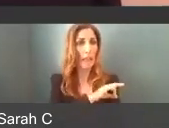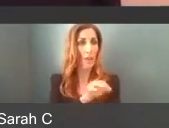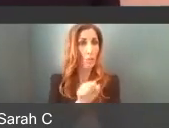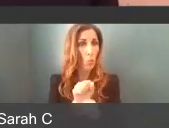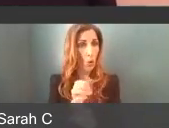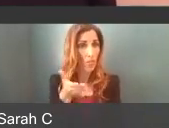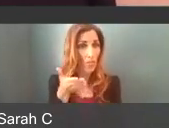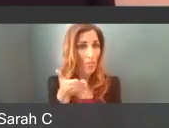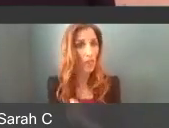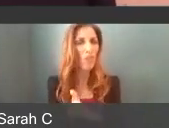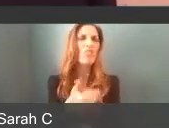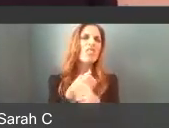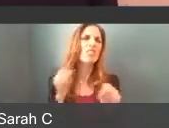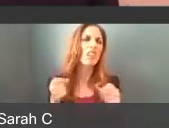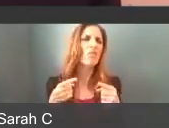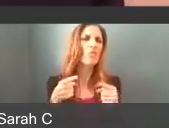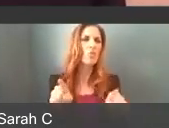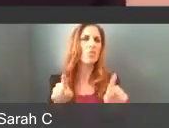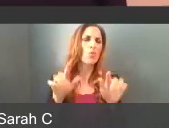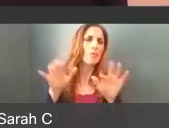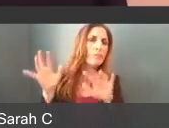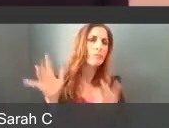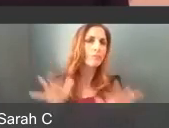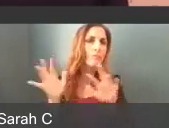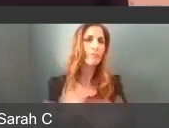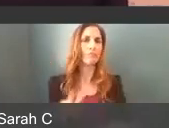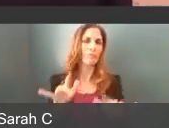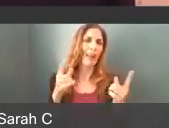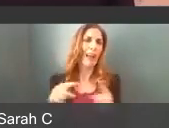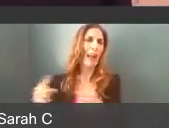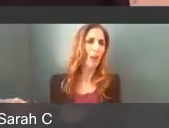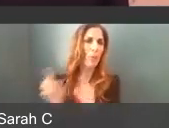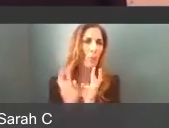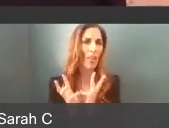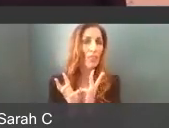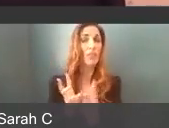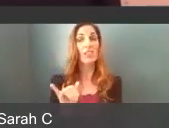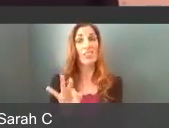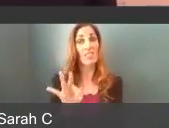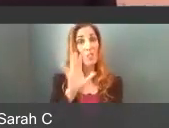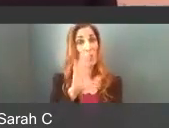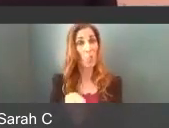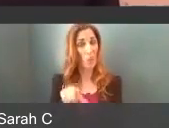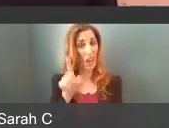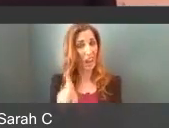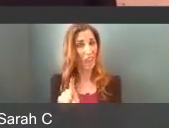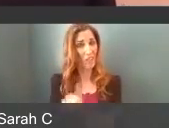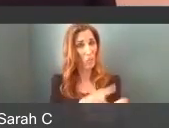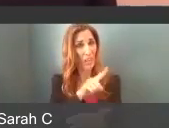winter storm events. When we do need to cancel a vaccine clinic for weather or any other reason,